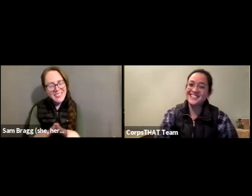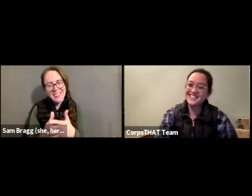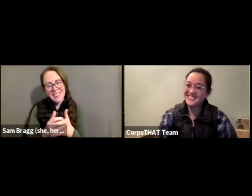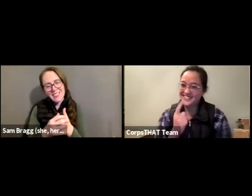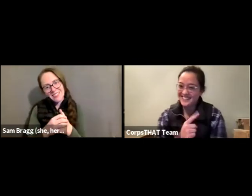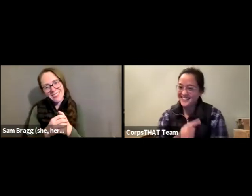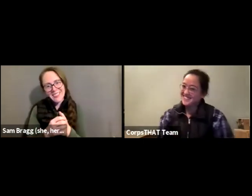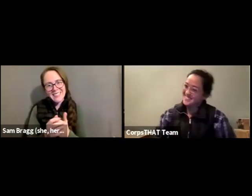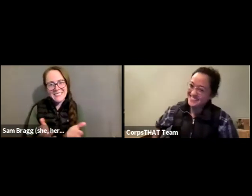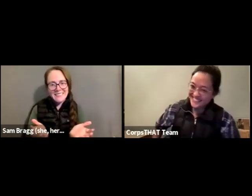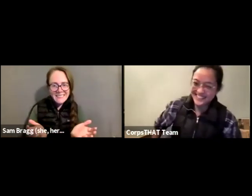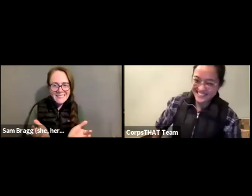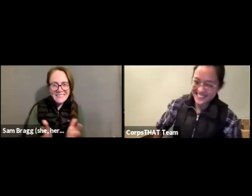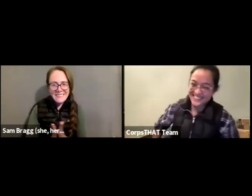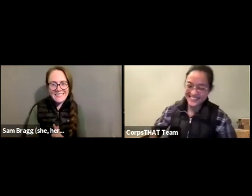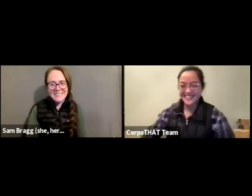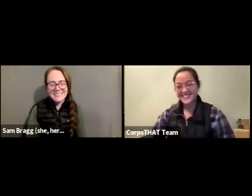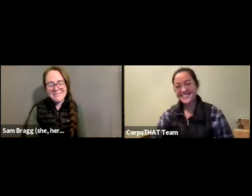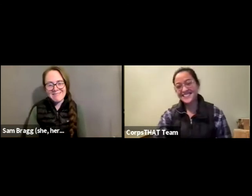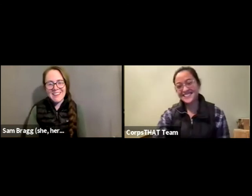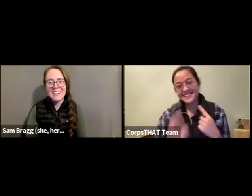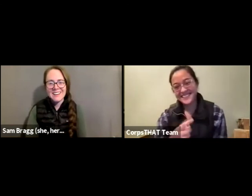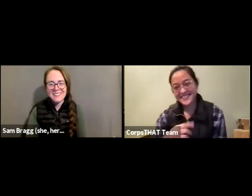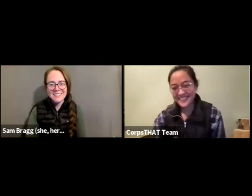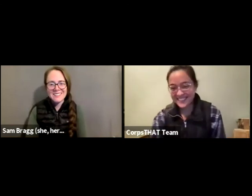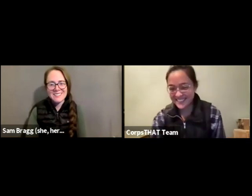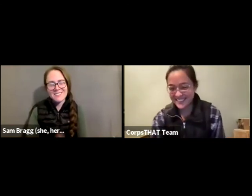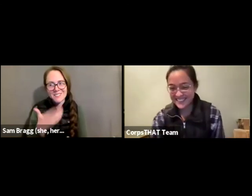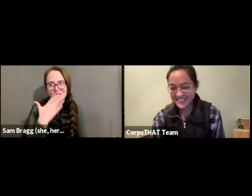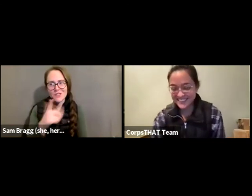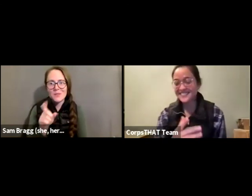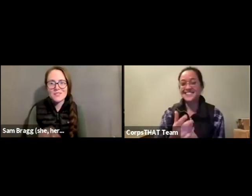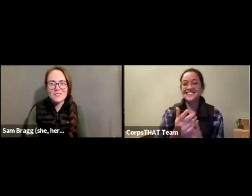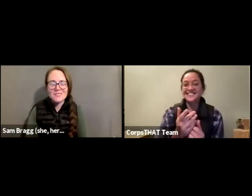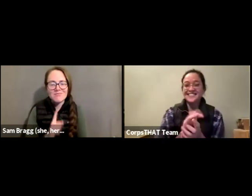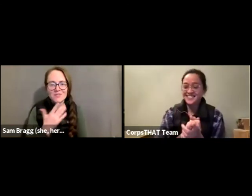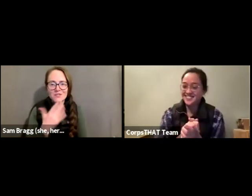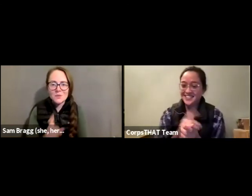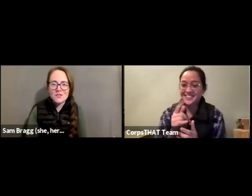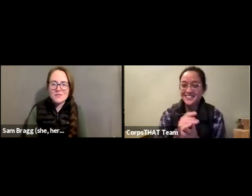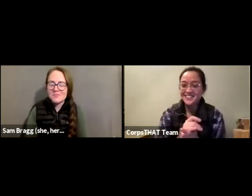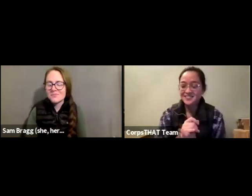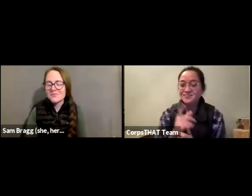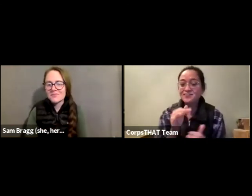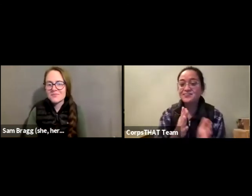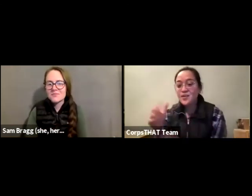stuck in the field with someone that you're not really close with that's not going to be ideal if their skills are not matched to what you need but that was a good question